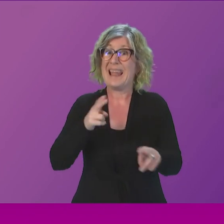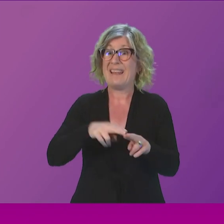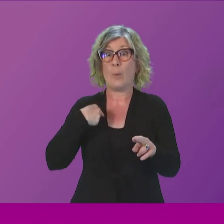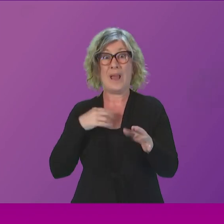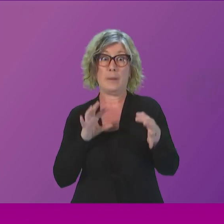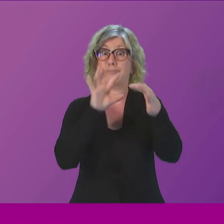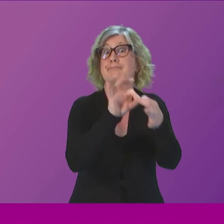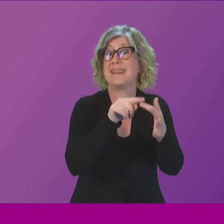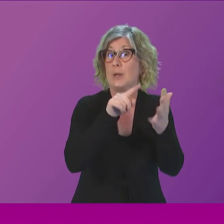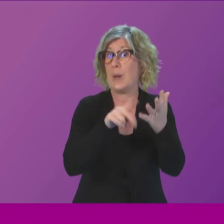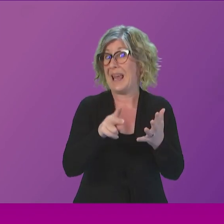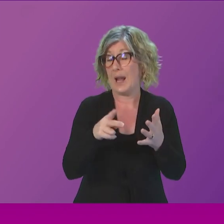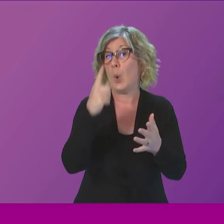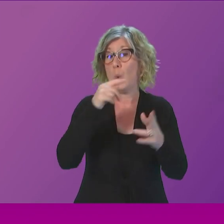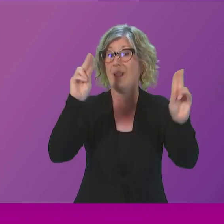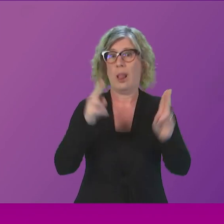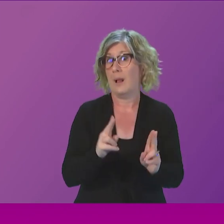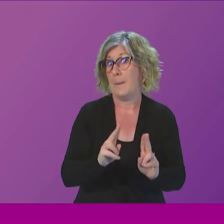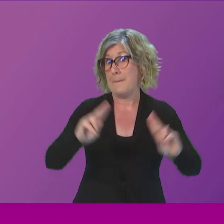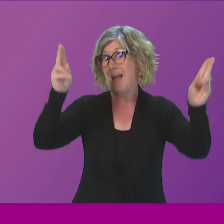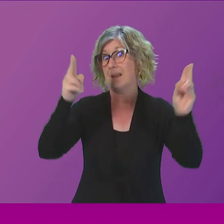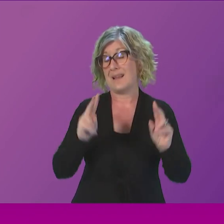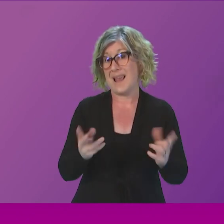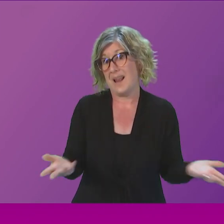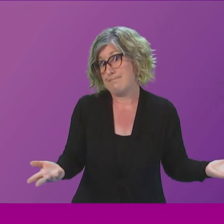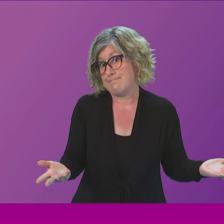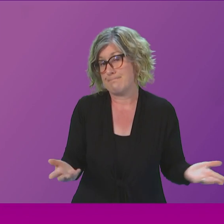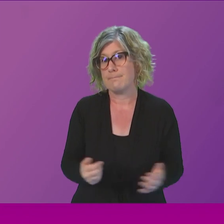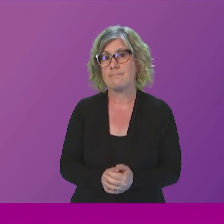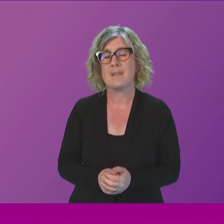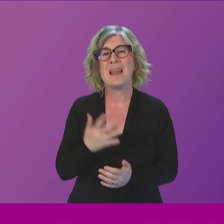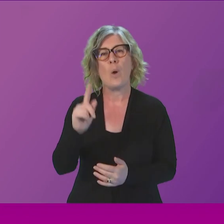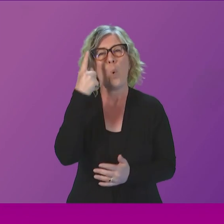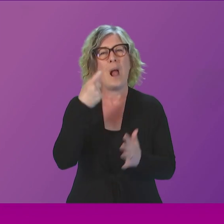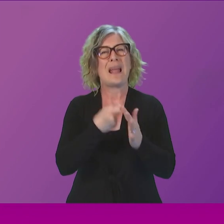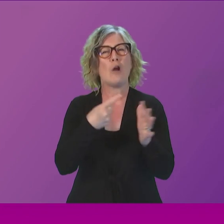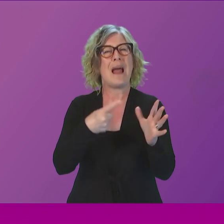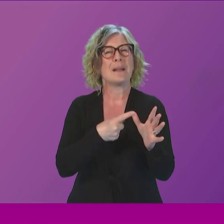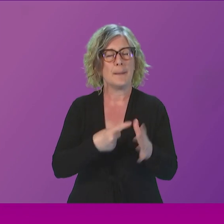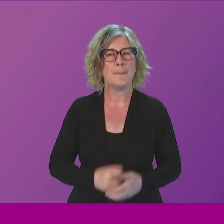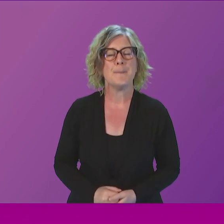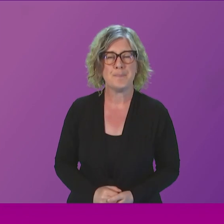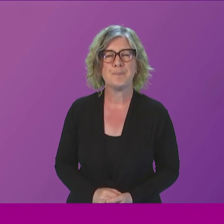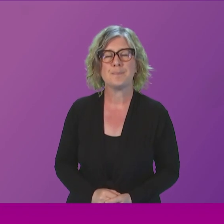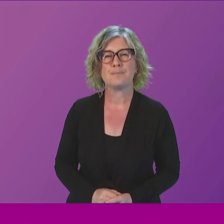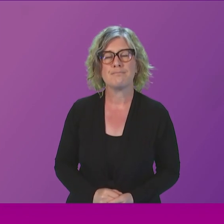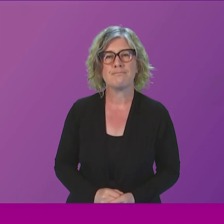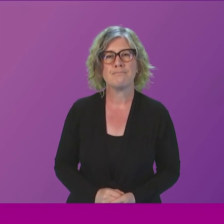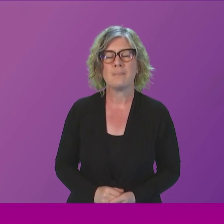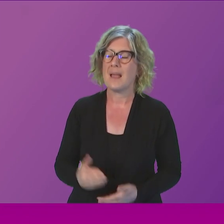depopulation for good.